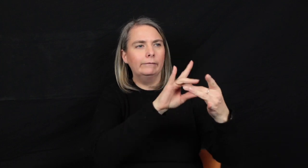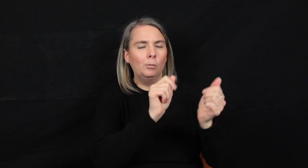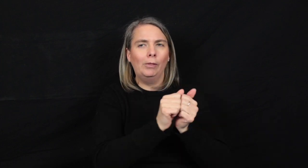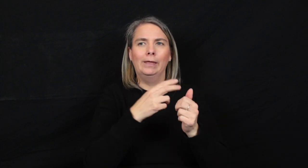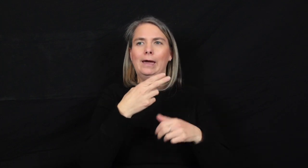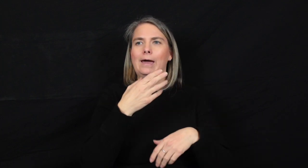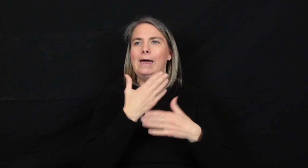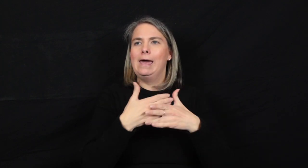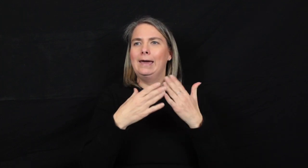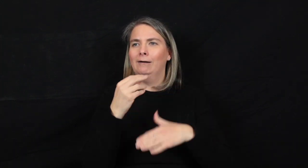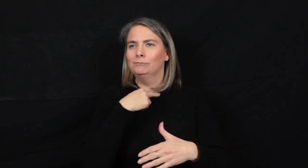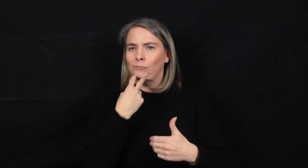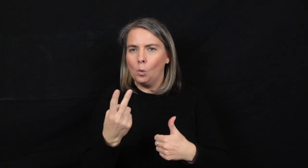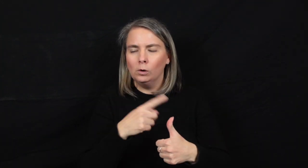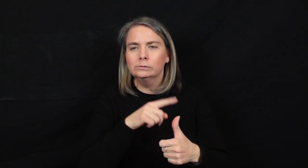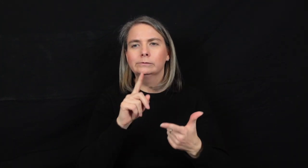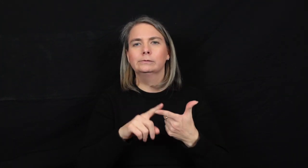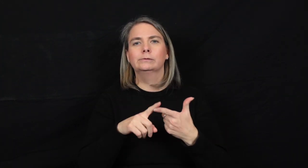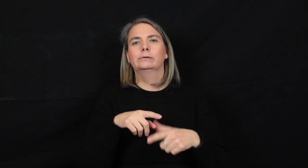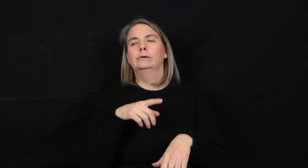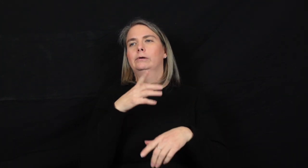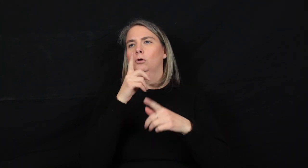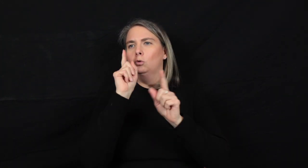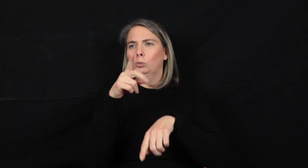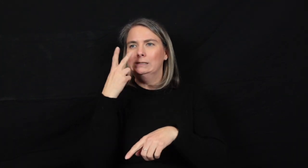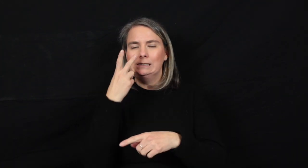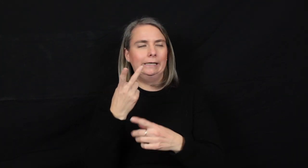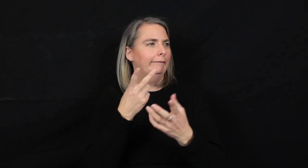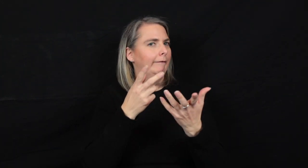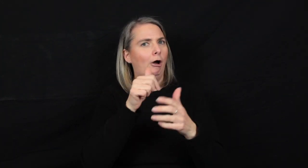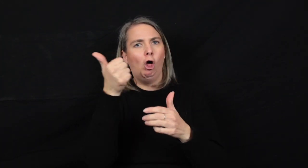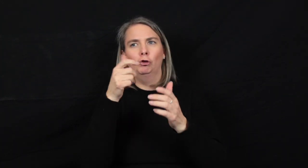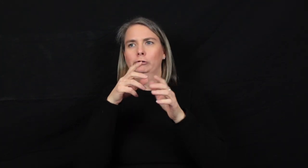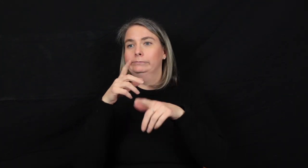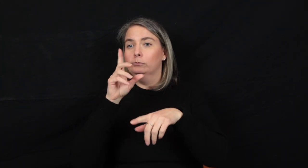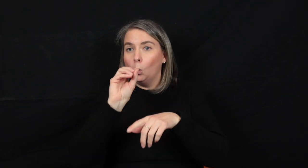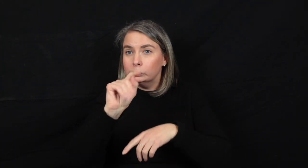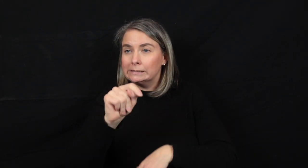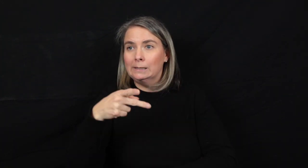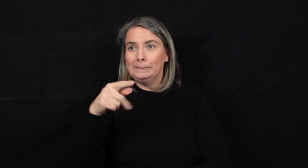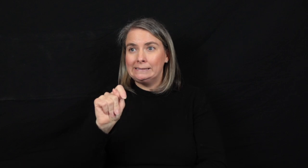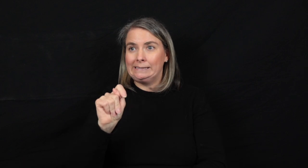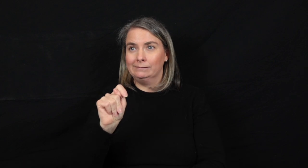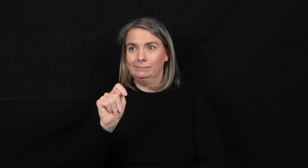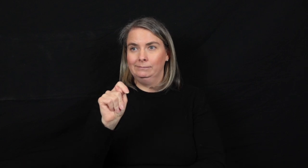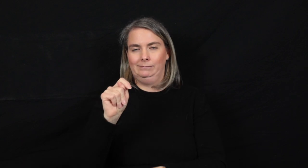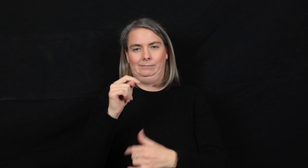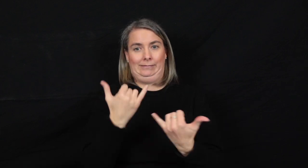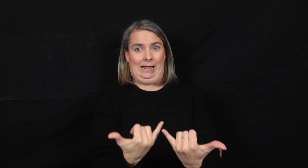I can direct them to Minnesota Hands & Voices as a resource. I also encourage OT & PT as later in